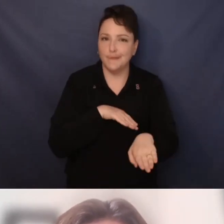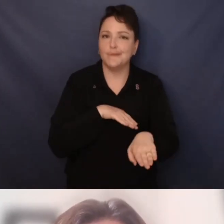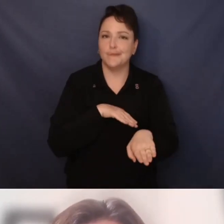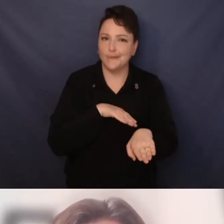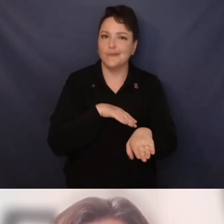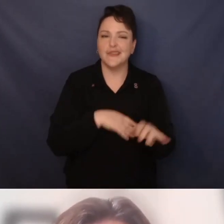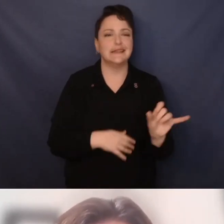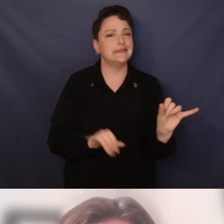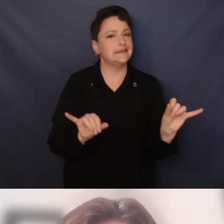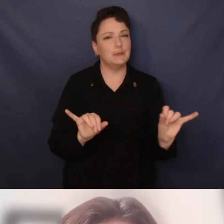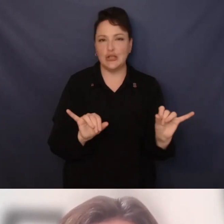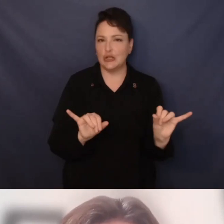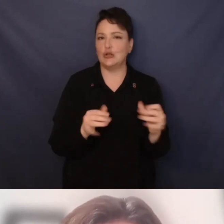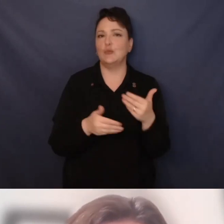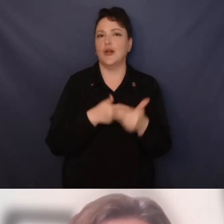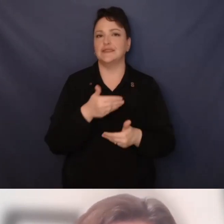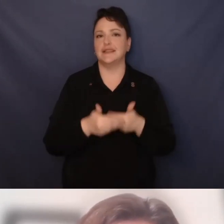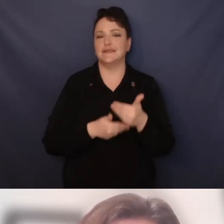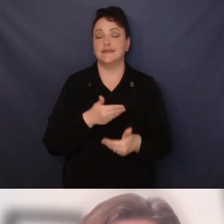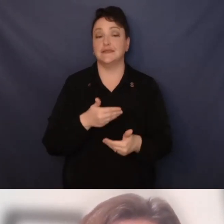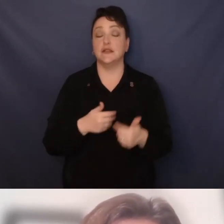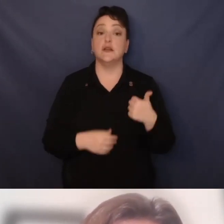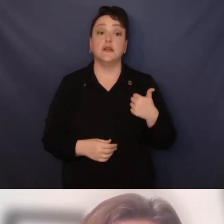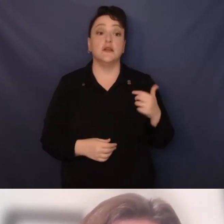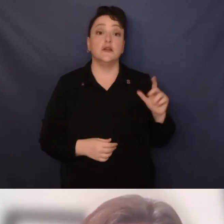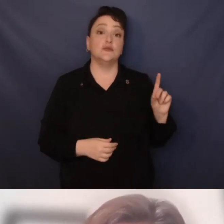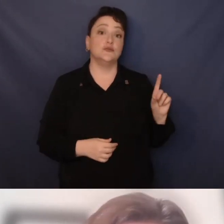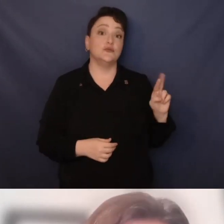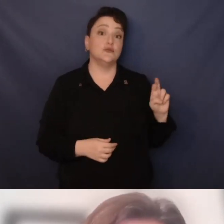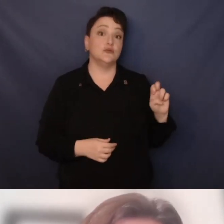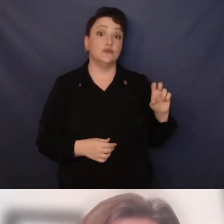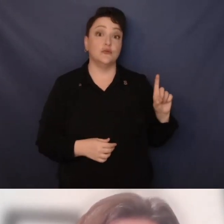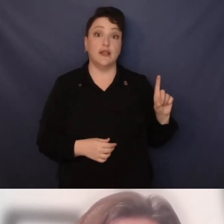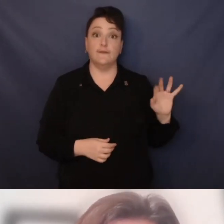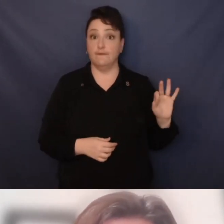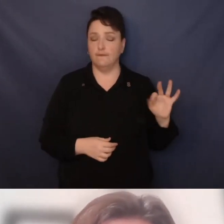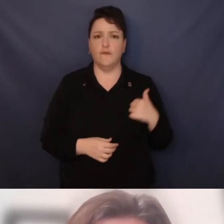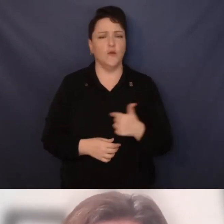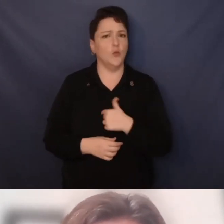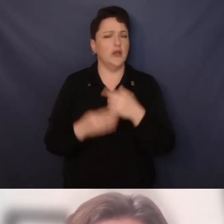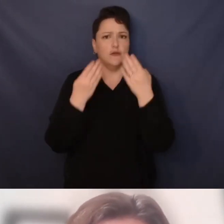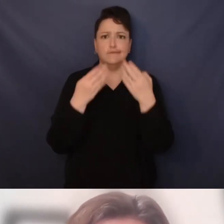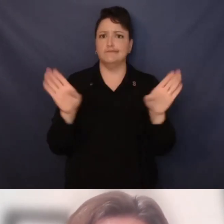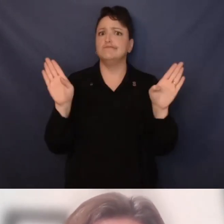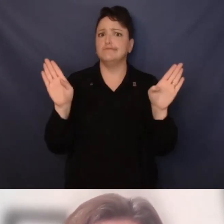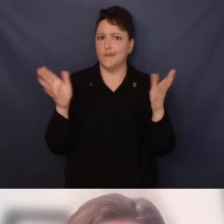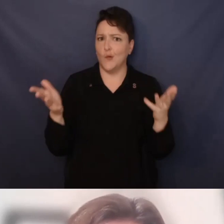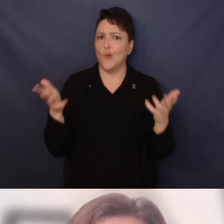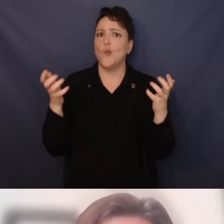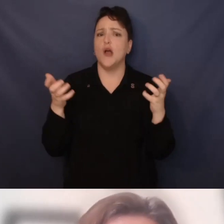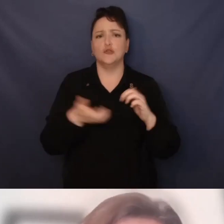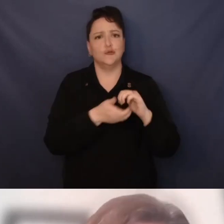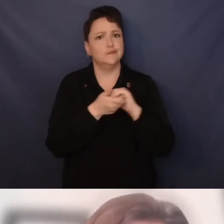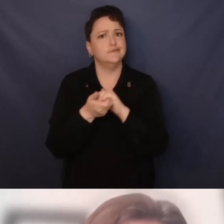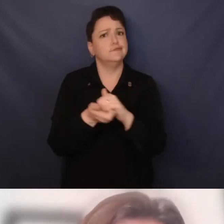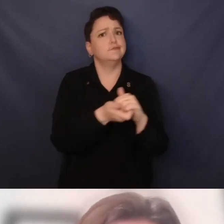DREDF is open to, you know, continuing to work on this issue in collaboration with other legal